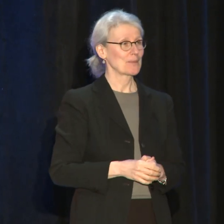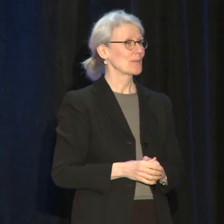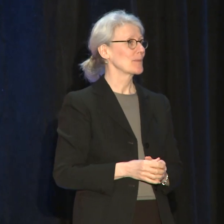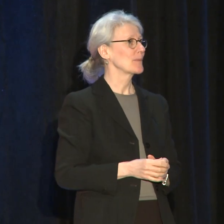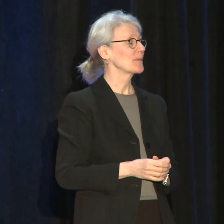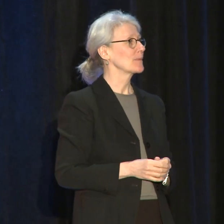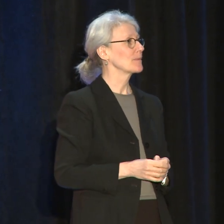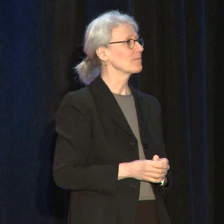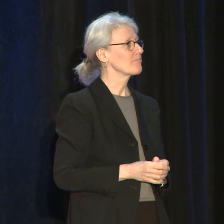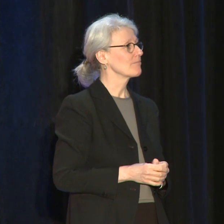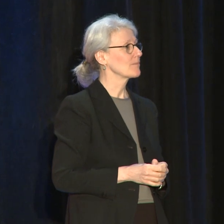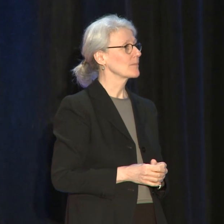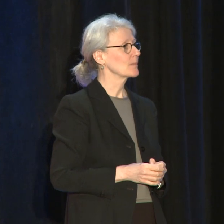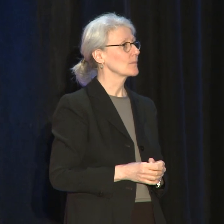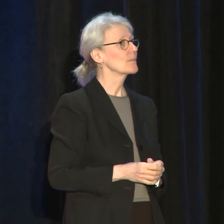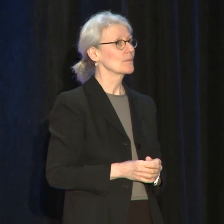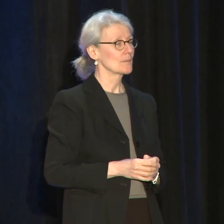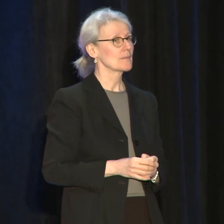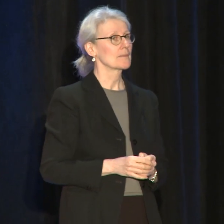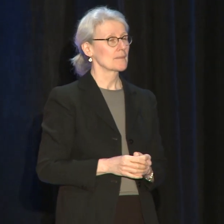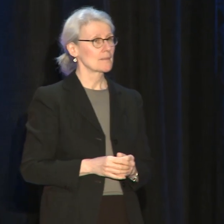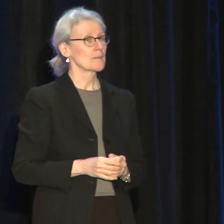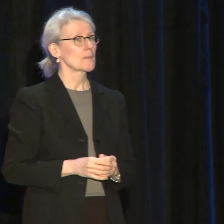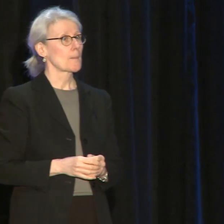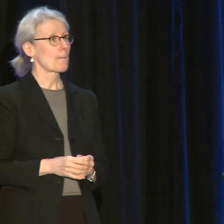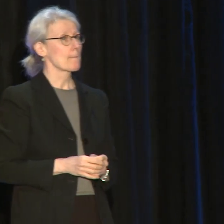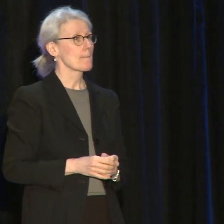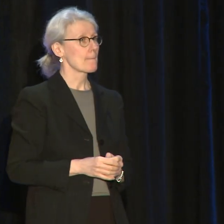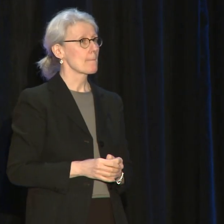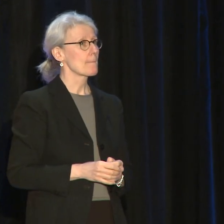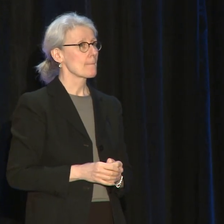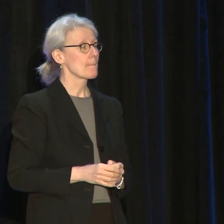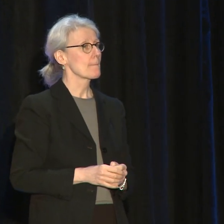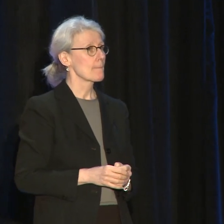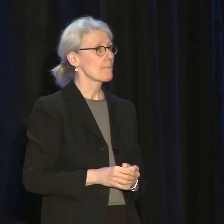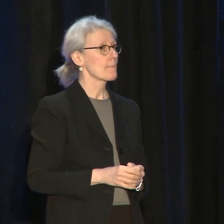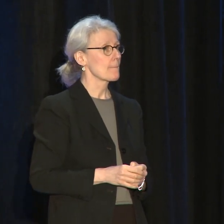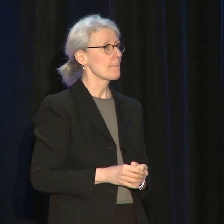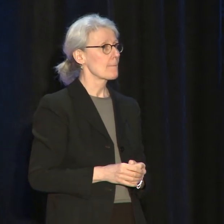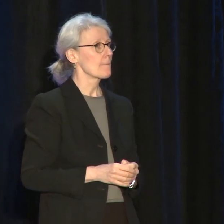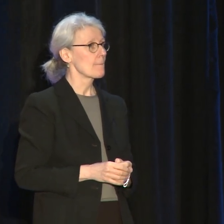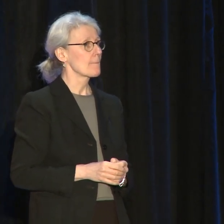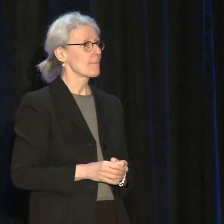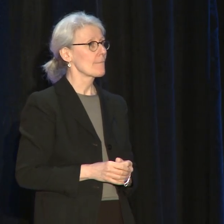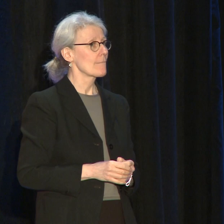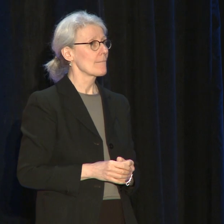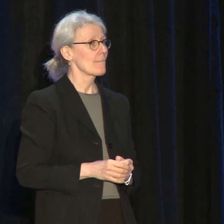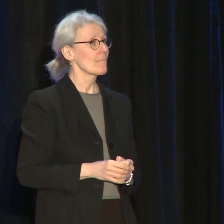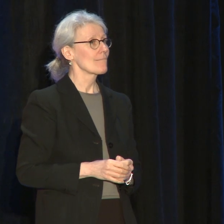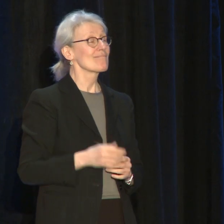I feel like I am here to support everything that was said in that brilliant documentary